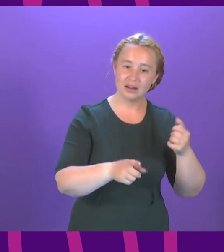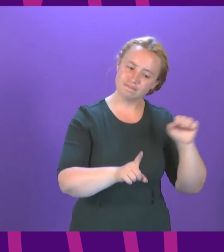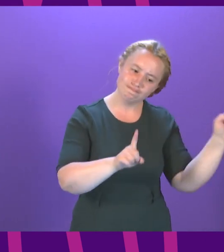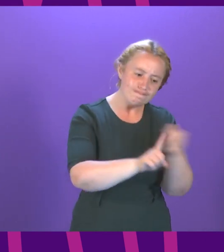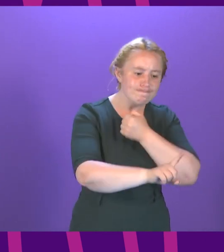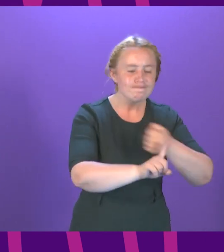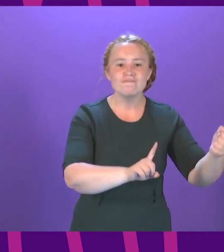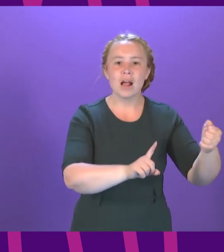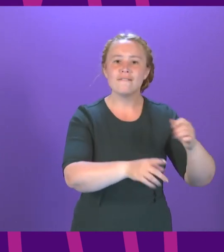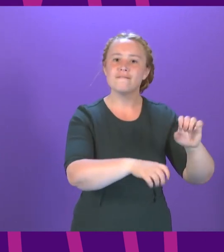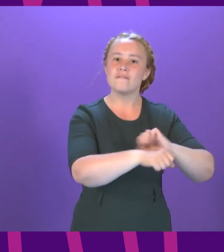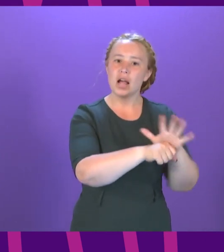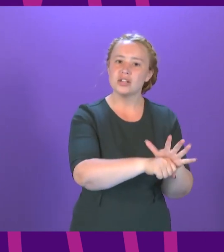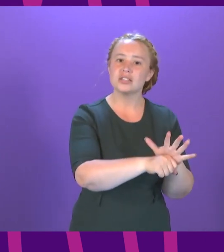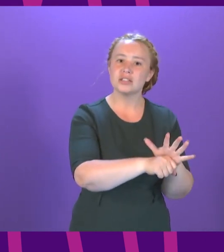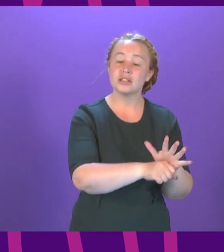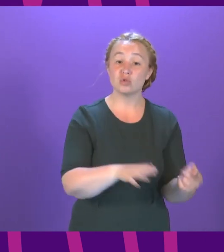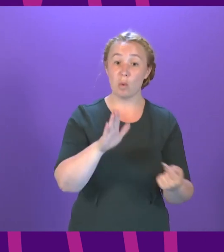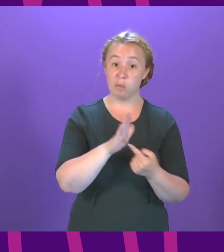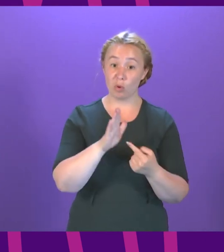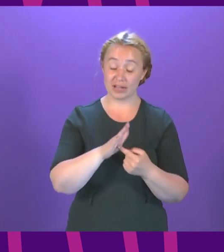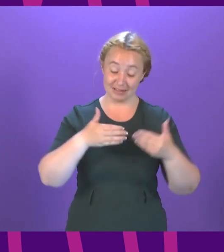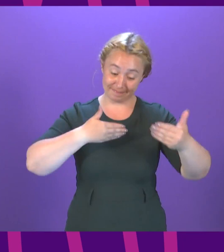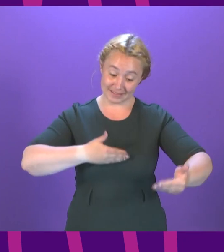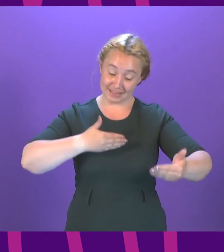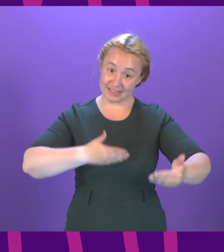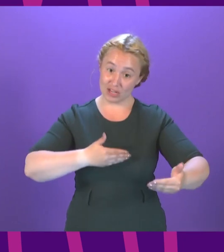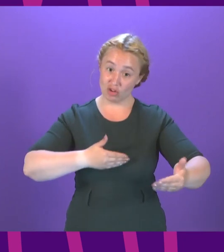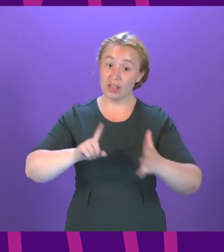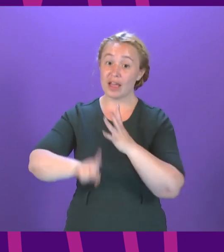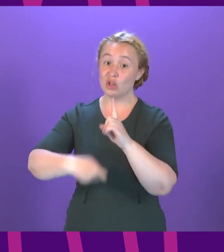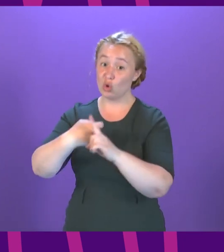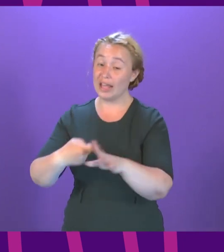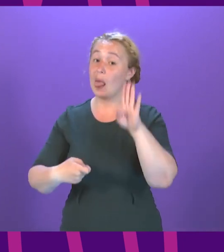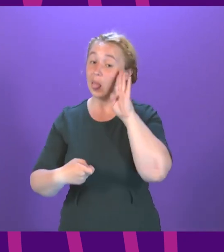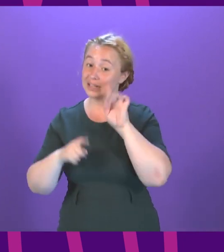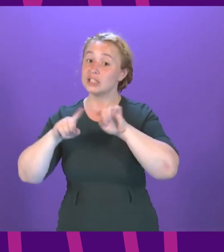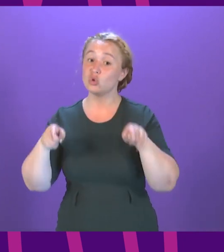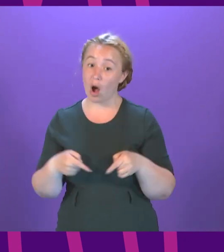is really important that the UK Government listens and provides furlough in each of the